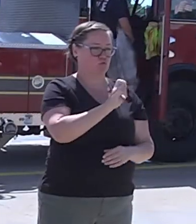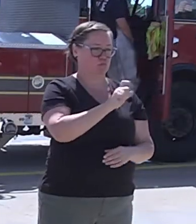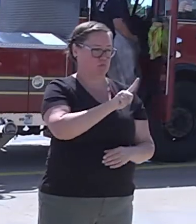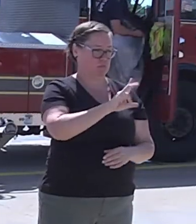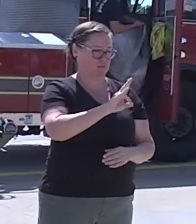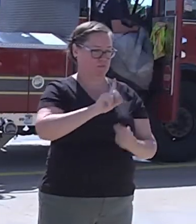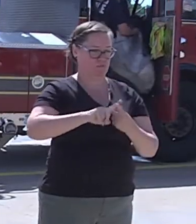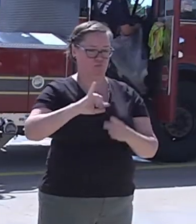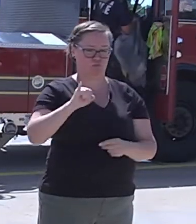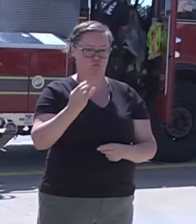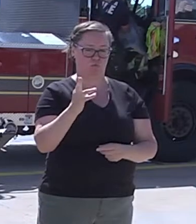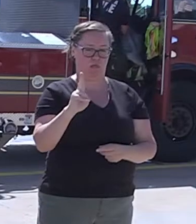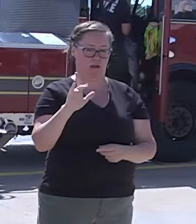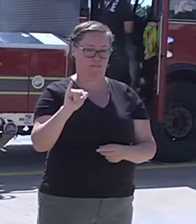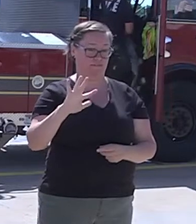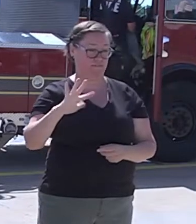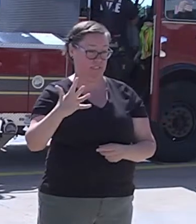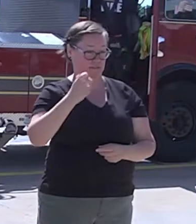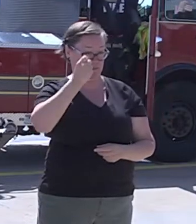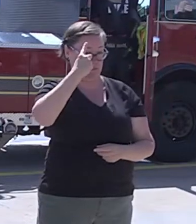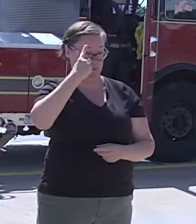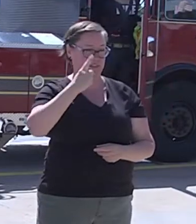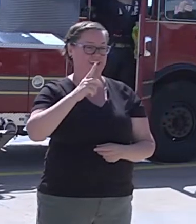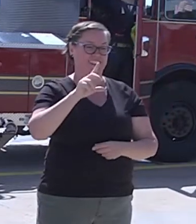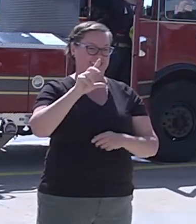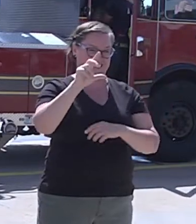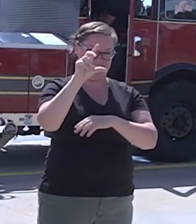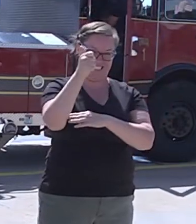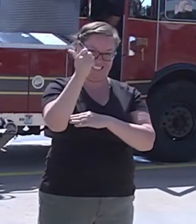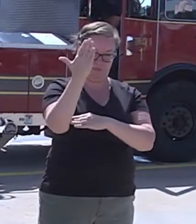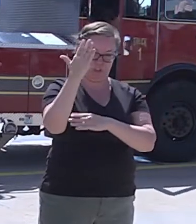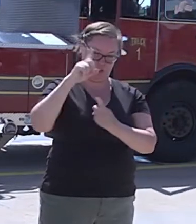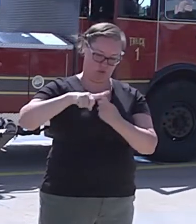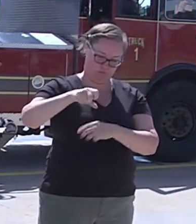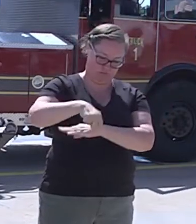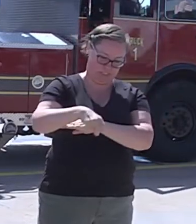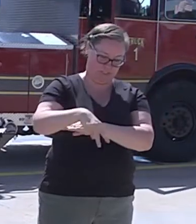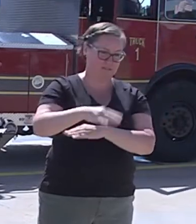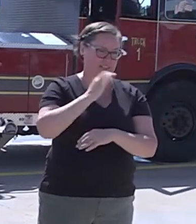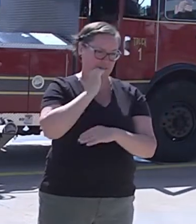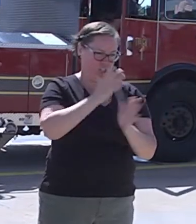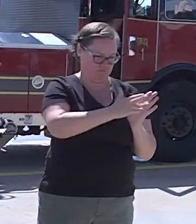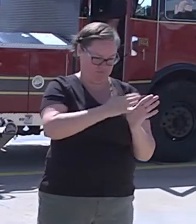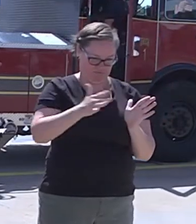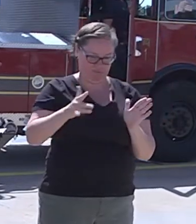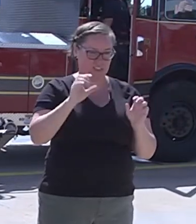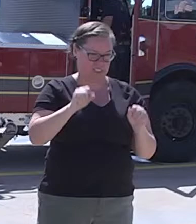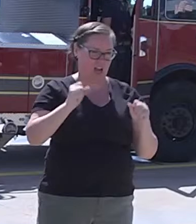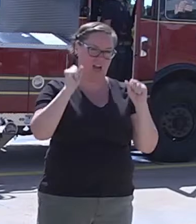frame from 10:00 a.m. till midnight every day you're allowed to shoot fireworks specifically